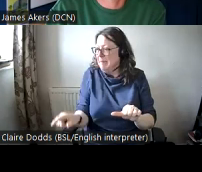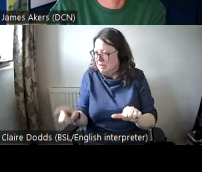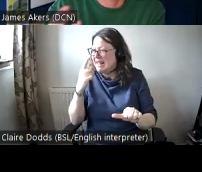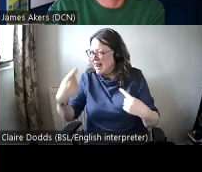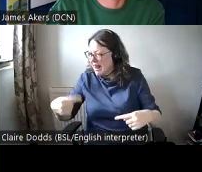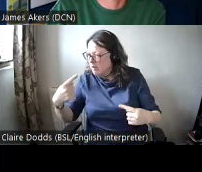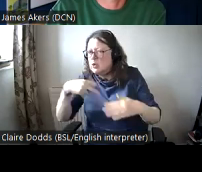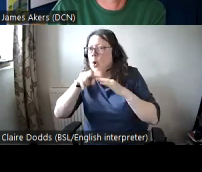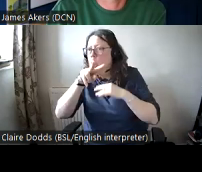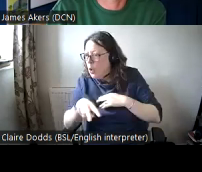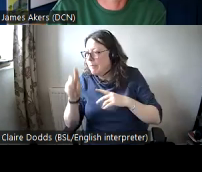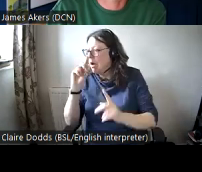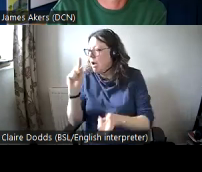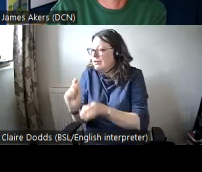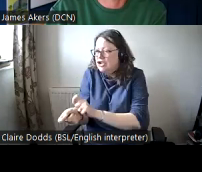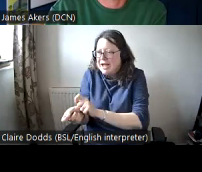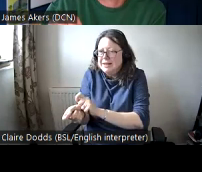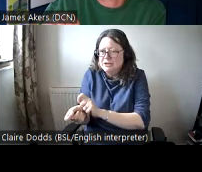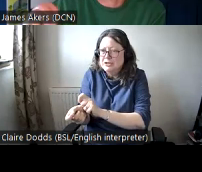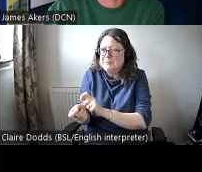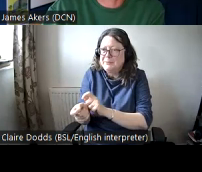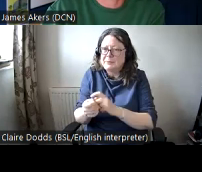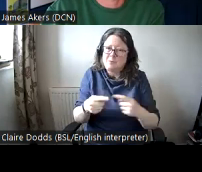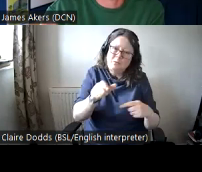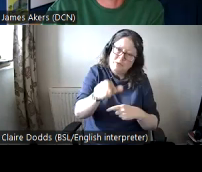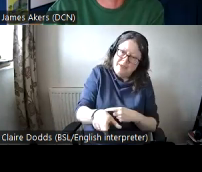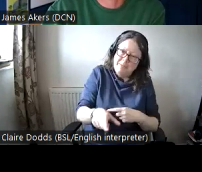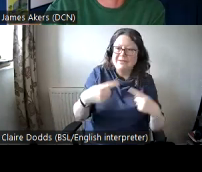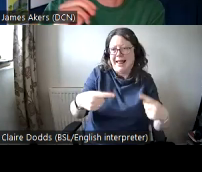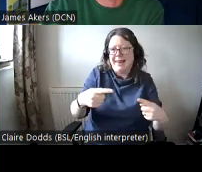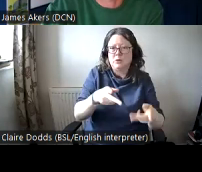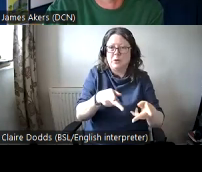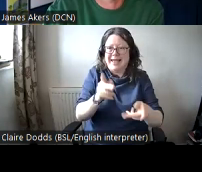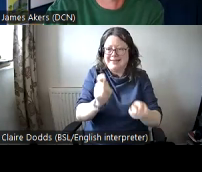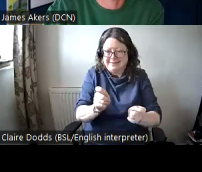to only the people that you want to. If people leave, it's not a problem because you can add users in